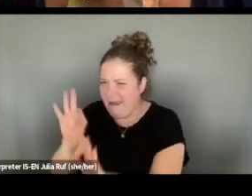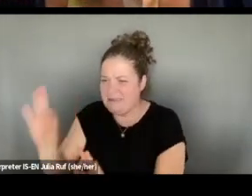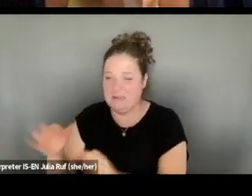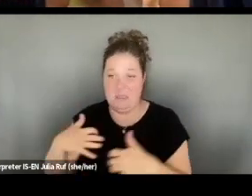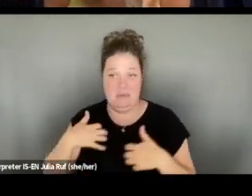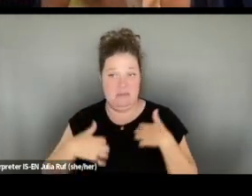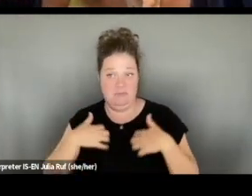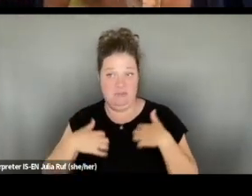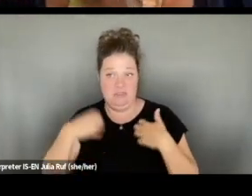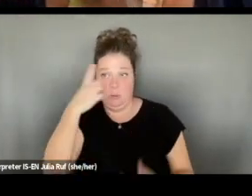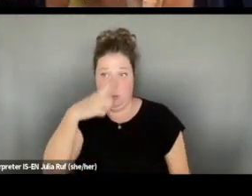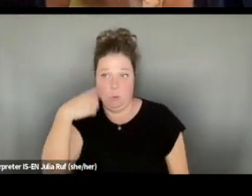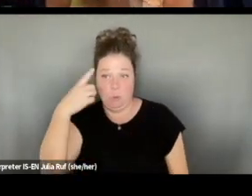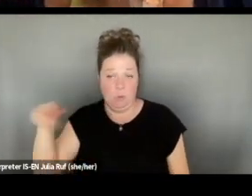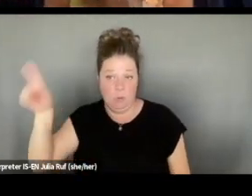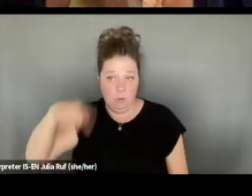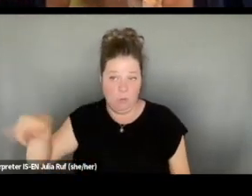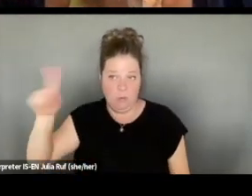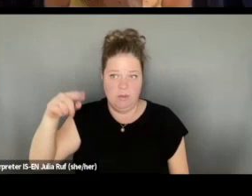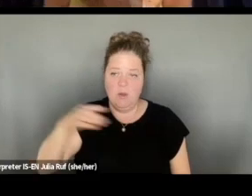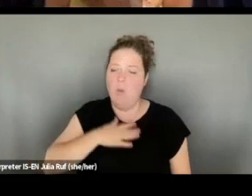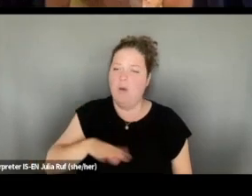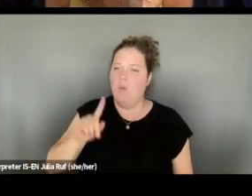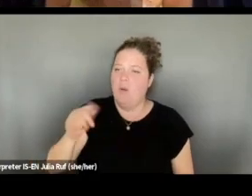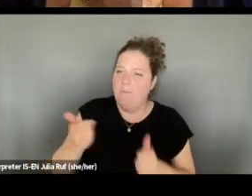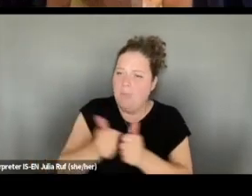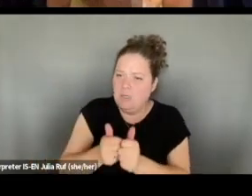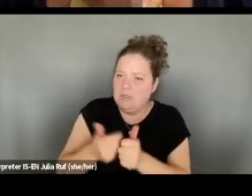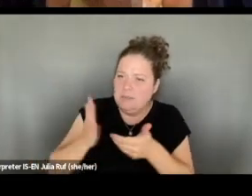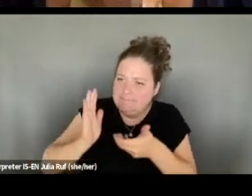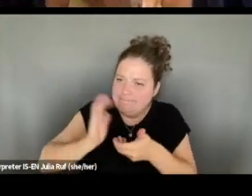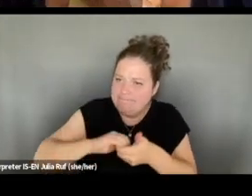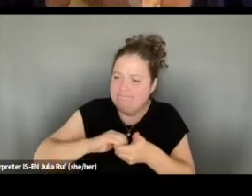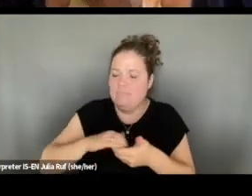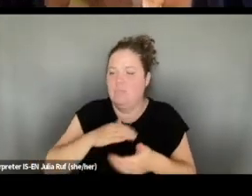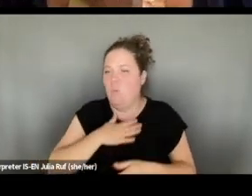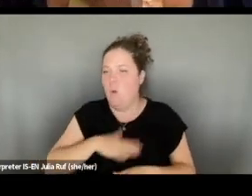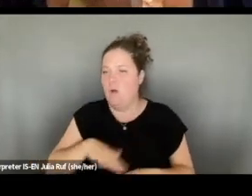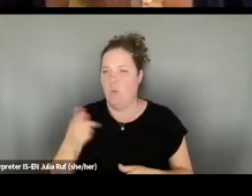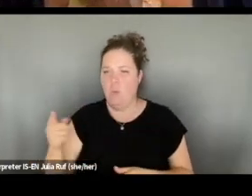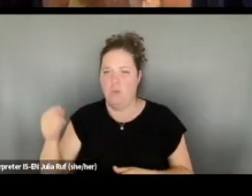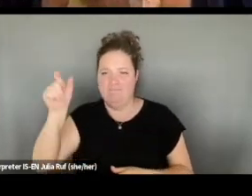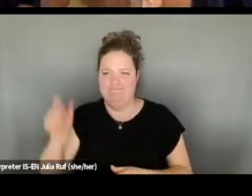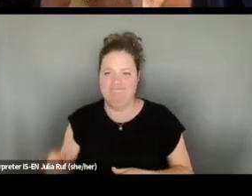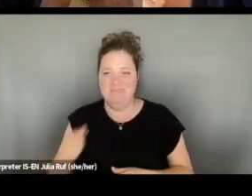out where nobody wants it. We would like to have a partner or somebody